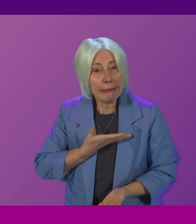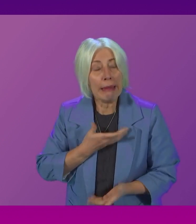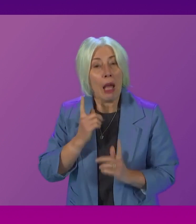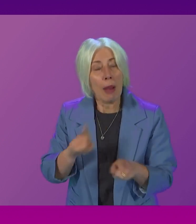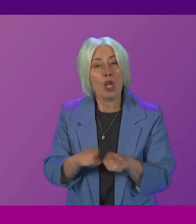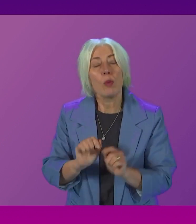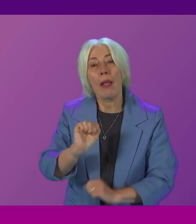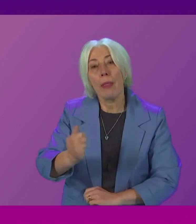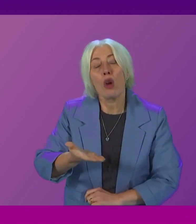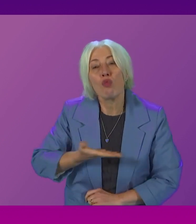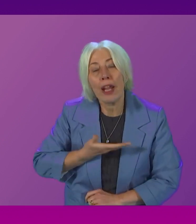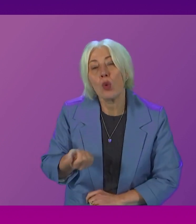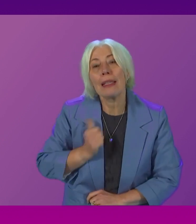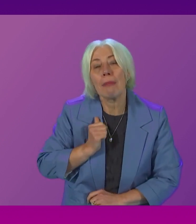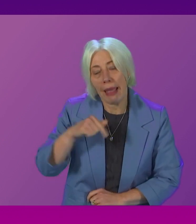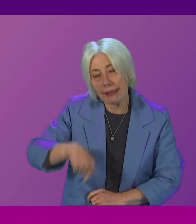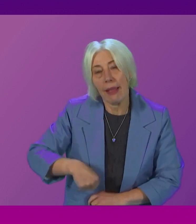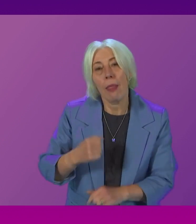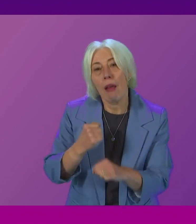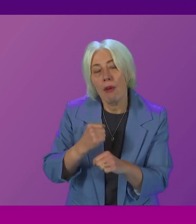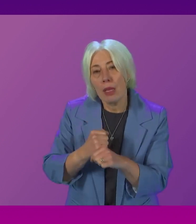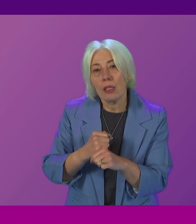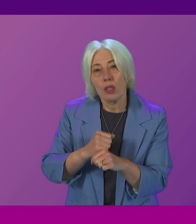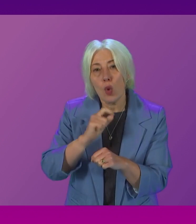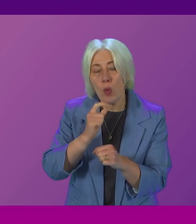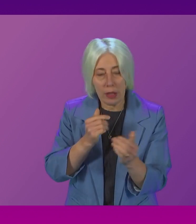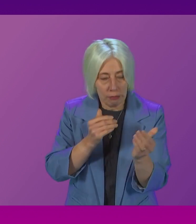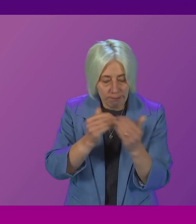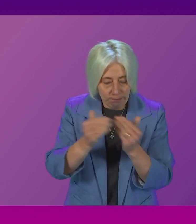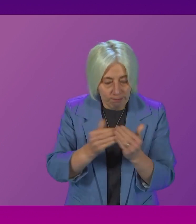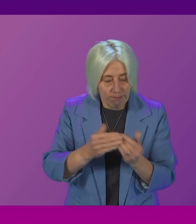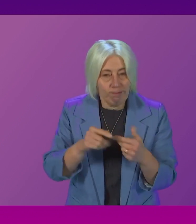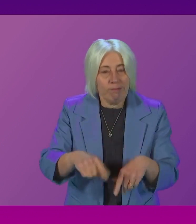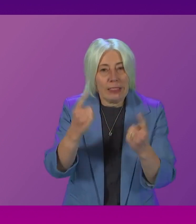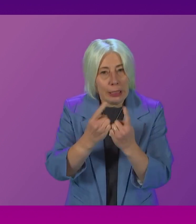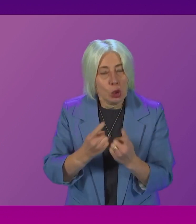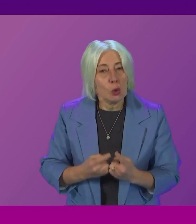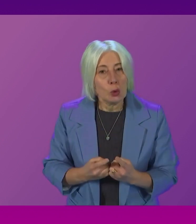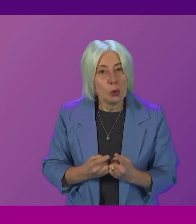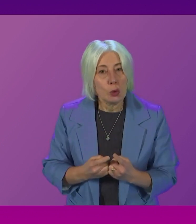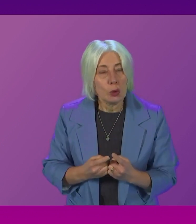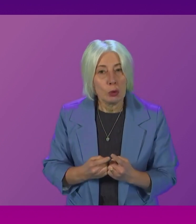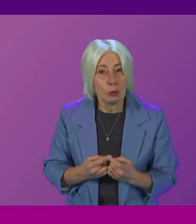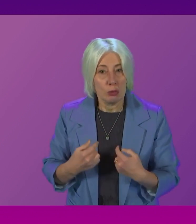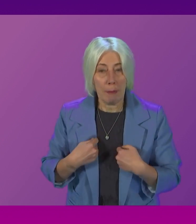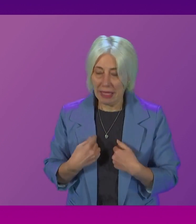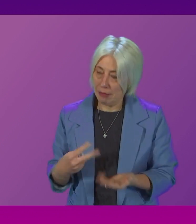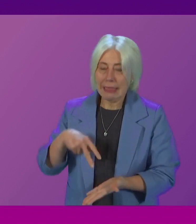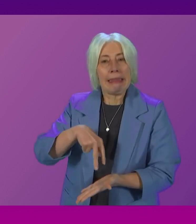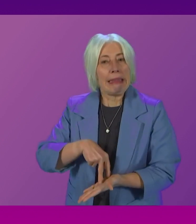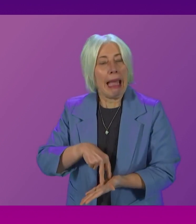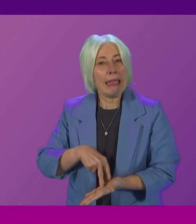a right to expect a Government that is addressing those issues. I have not stood here and suggested